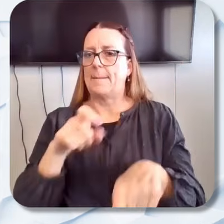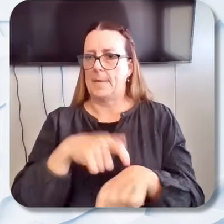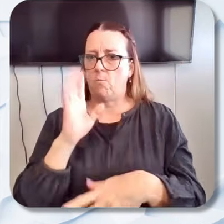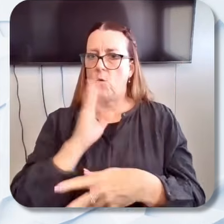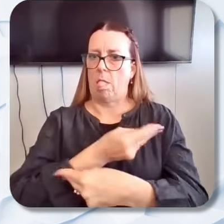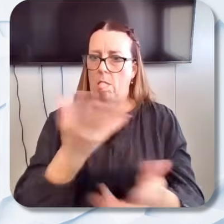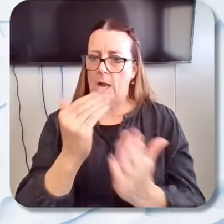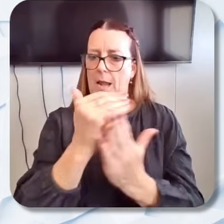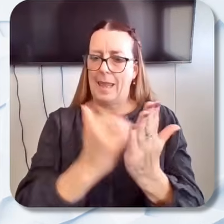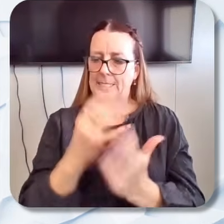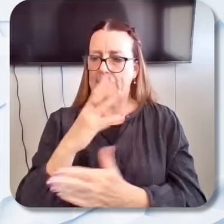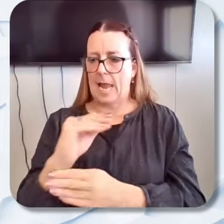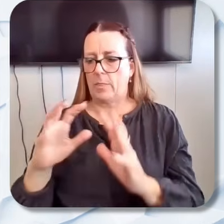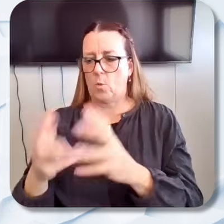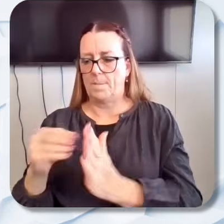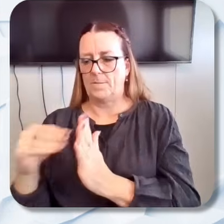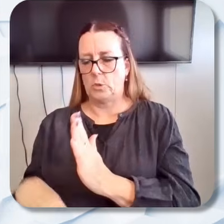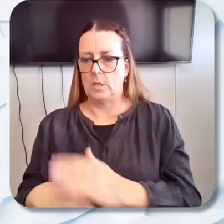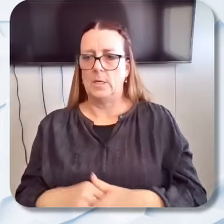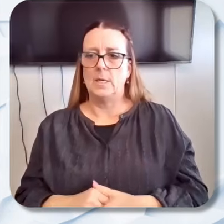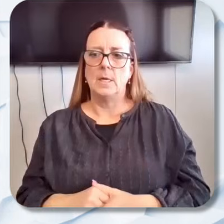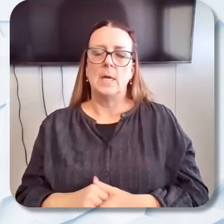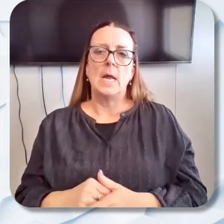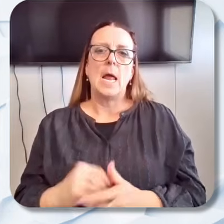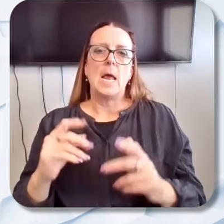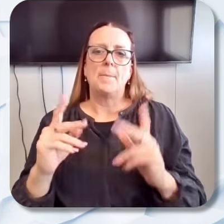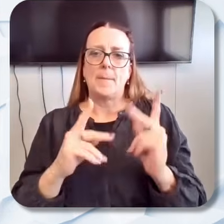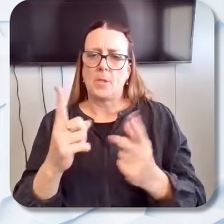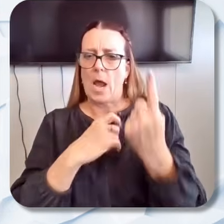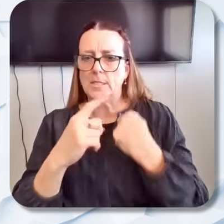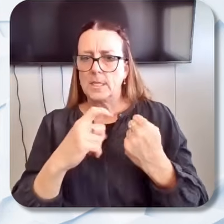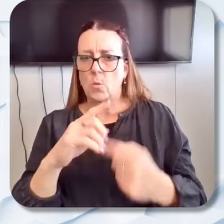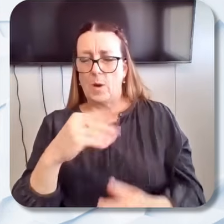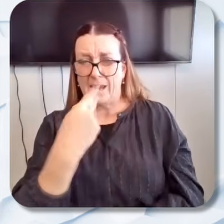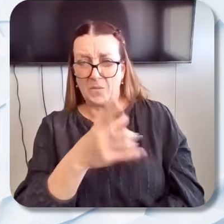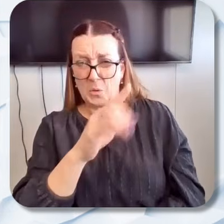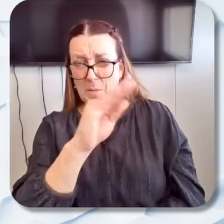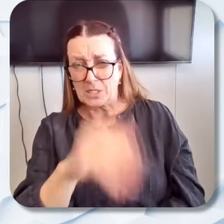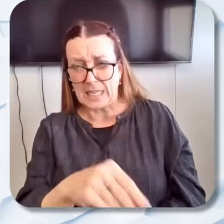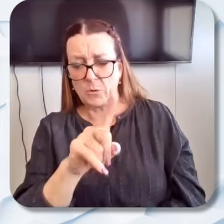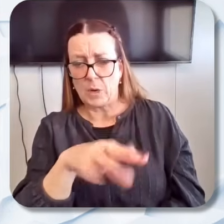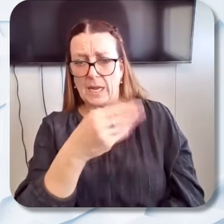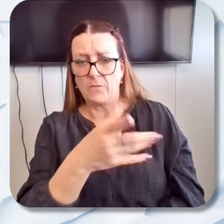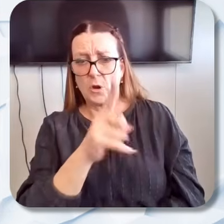So we're getting some questions like. I don't understand, are we giving you percentages? Are we giving you percentages for students?